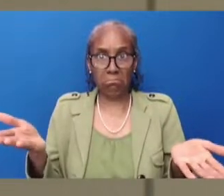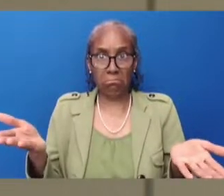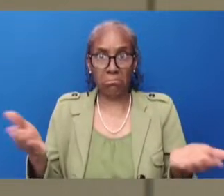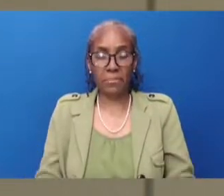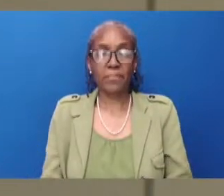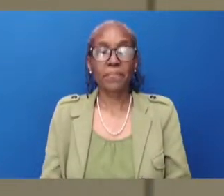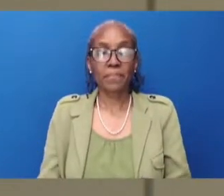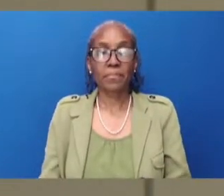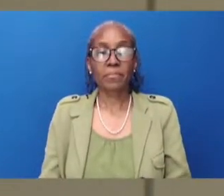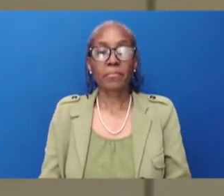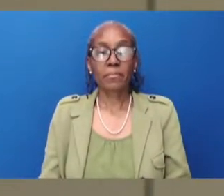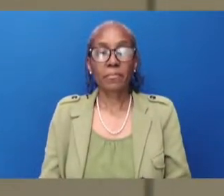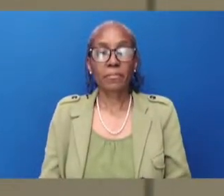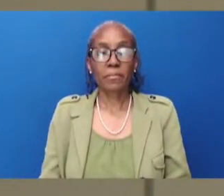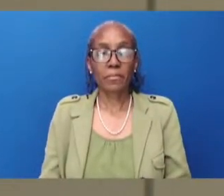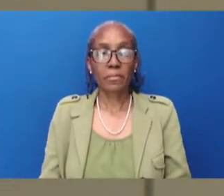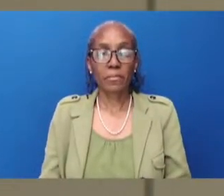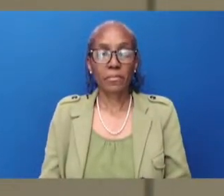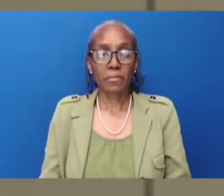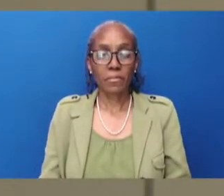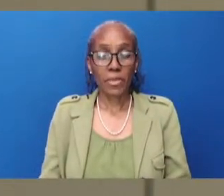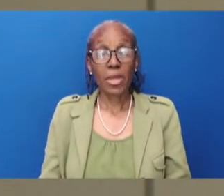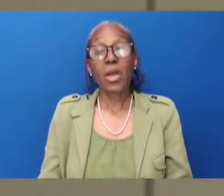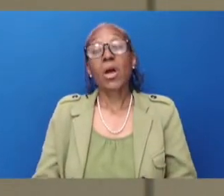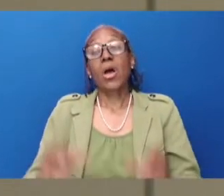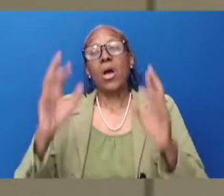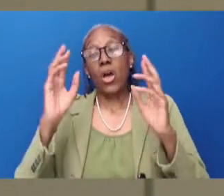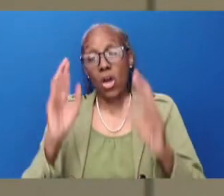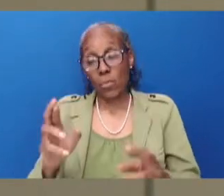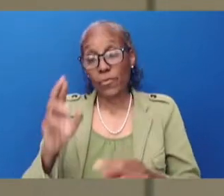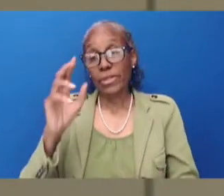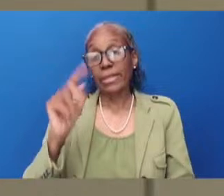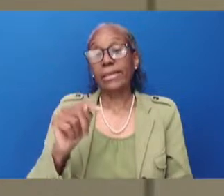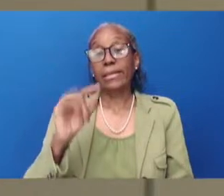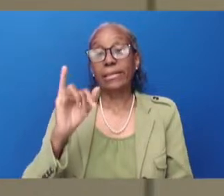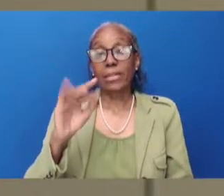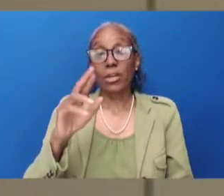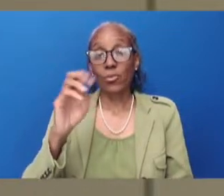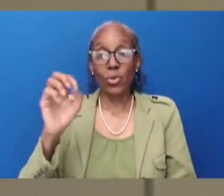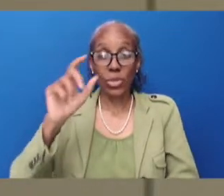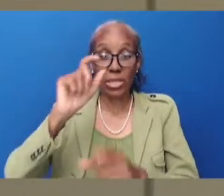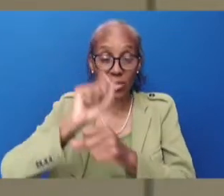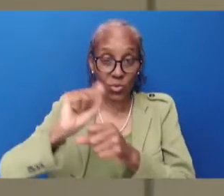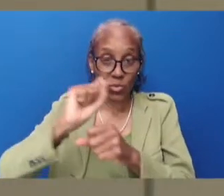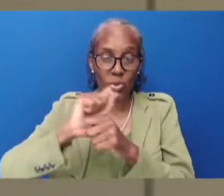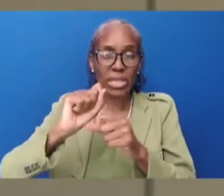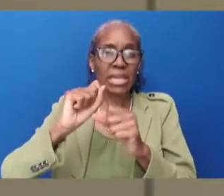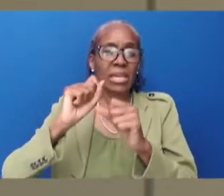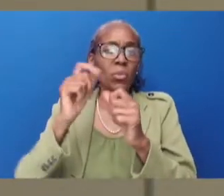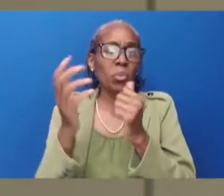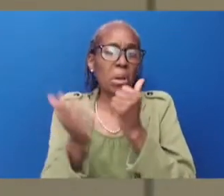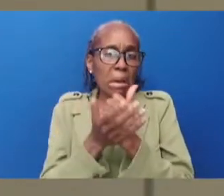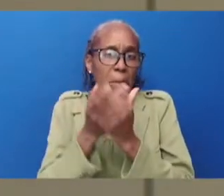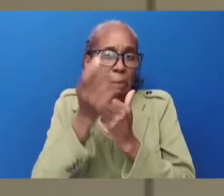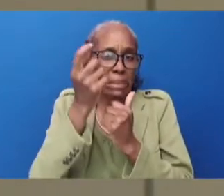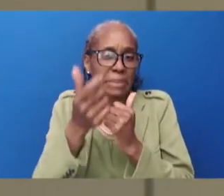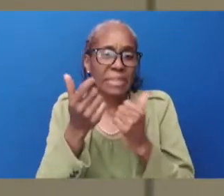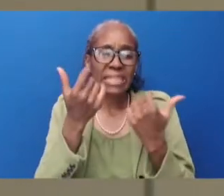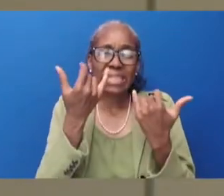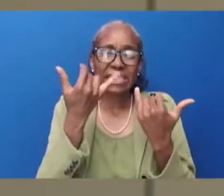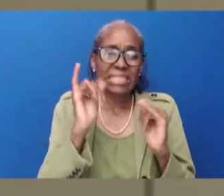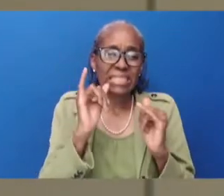BOATER SAFETY IN THE INTERIM.